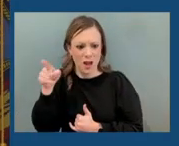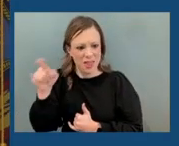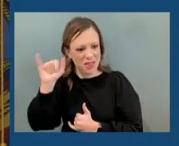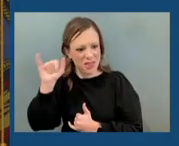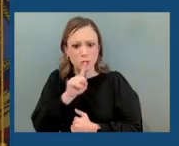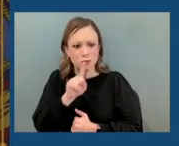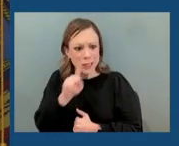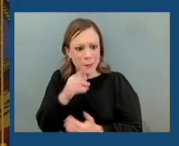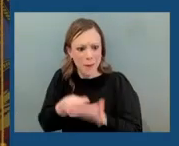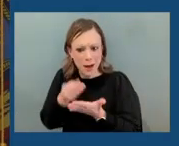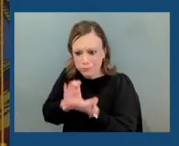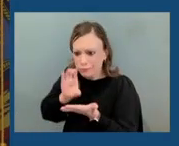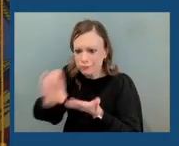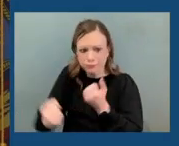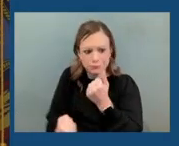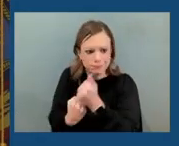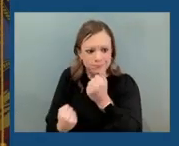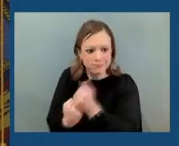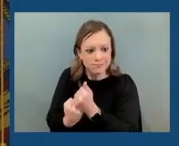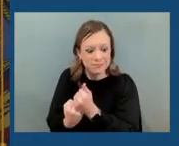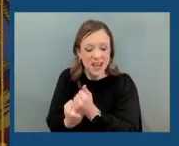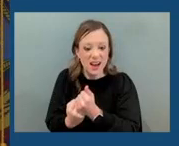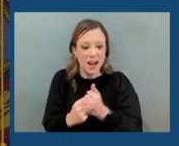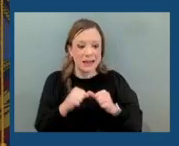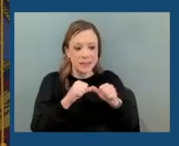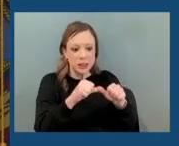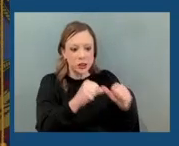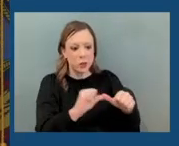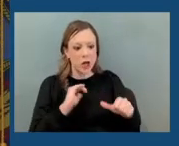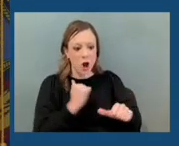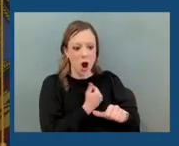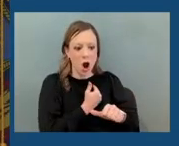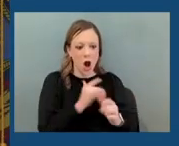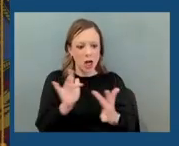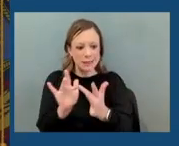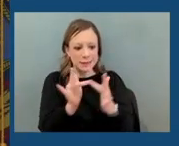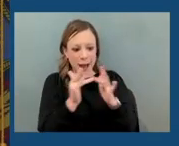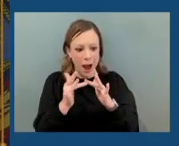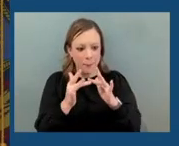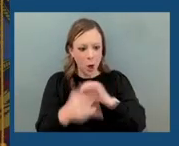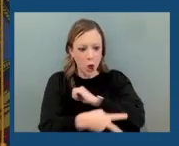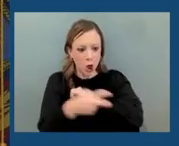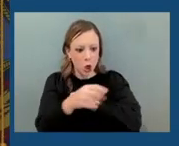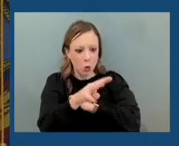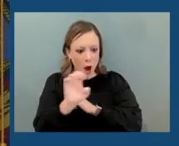continuing our cybercrime investigations as well. But also you need more people. I saw this.